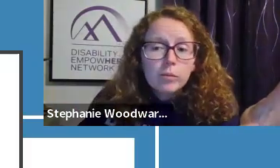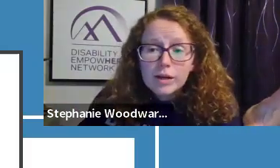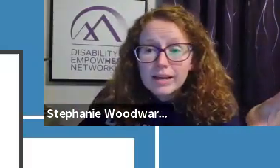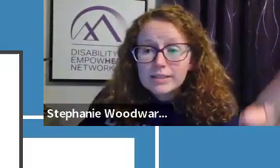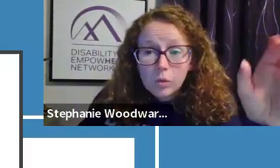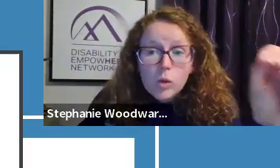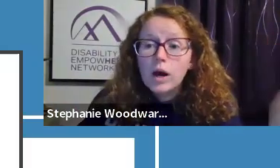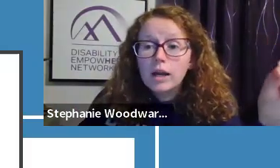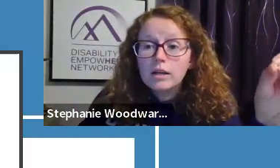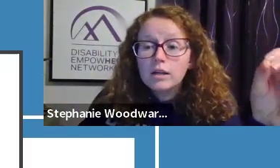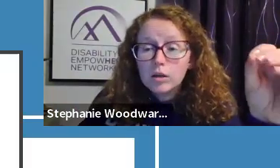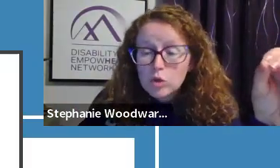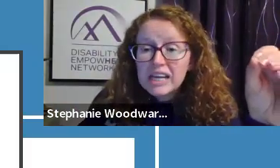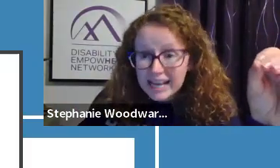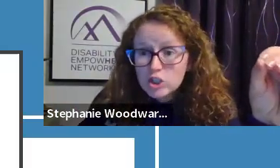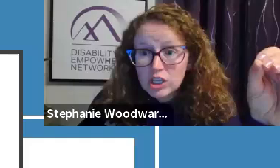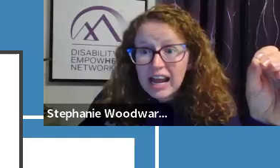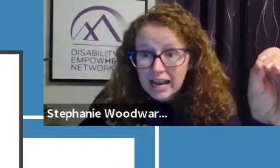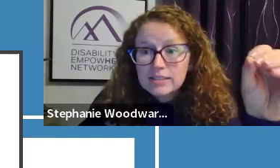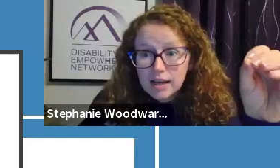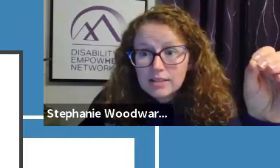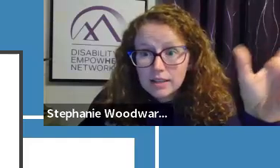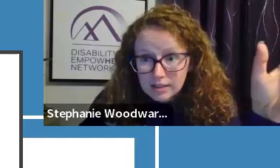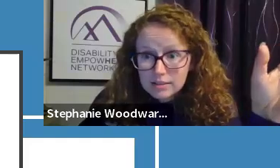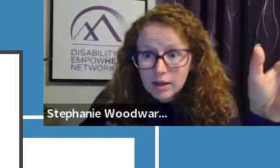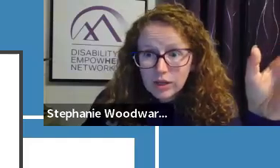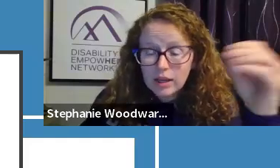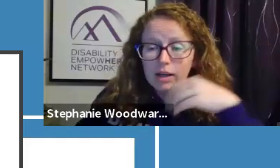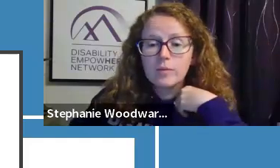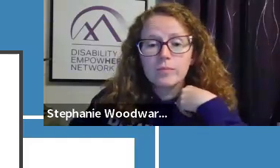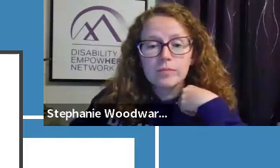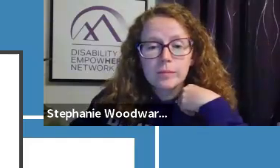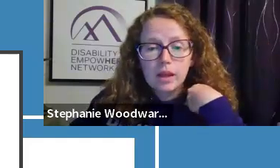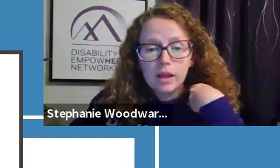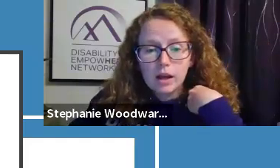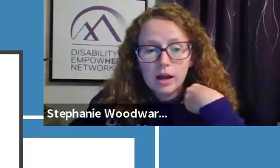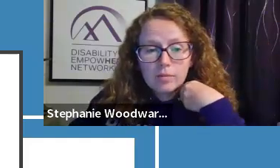federally funded public service announcement. This is federally enforced